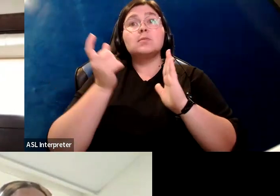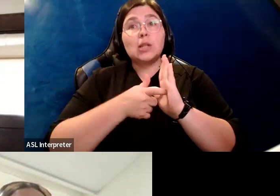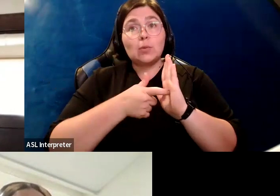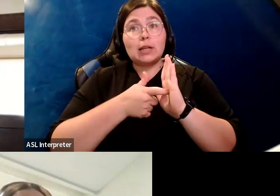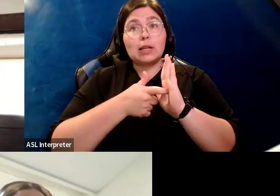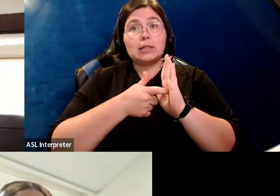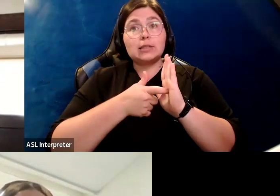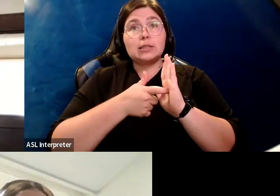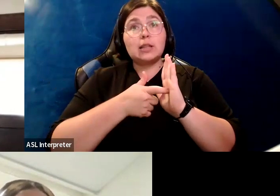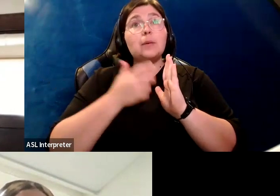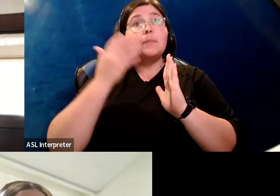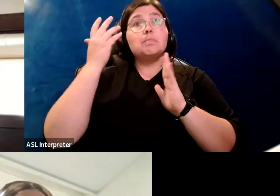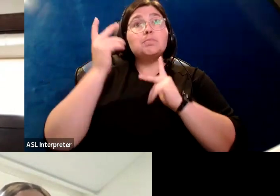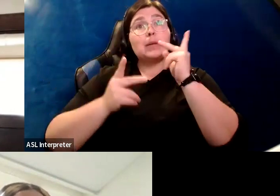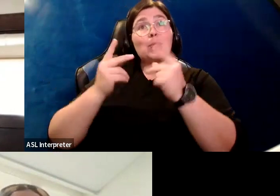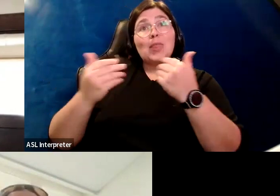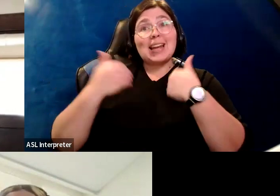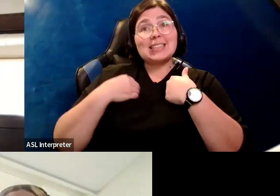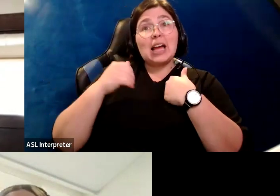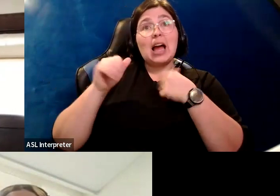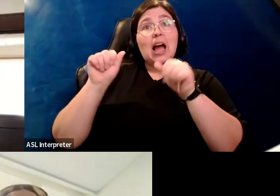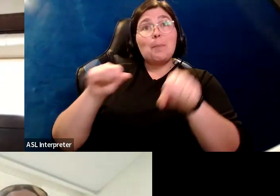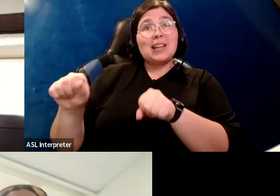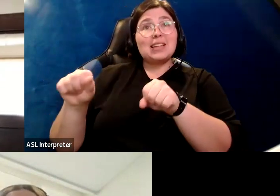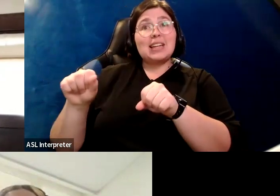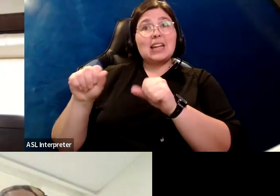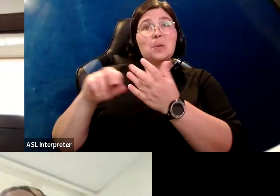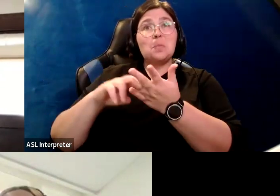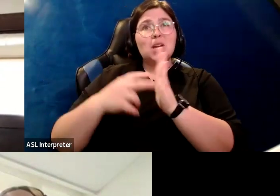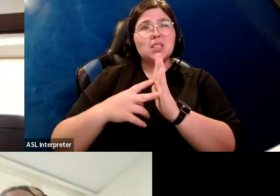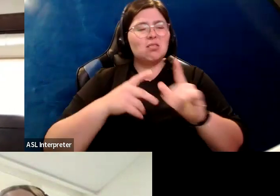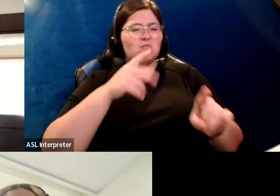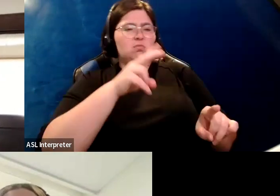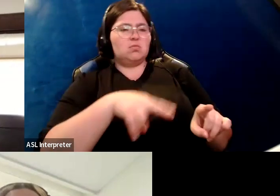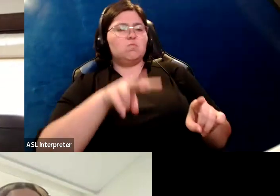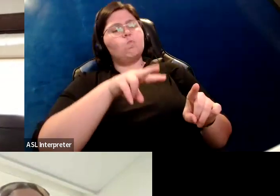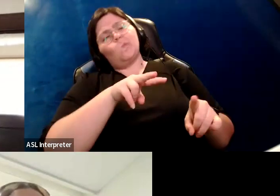with abilities, it will struggle to try to recognize people